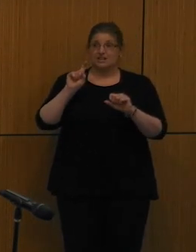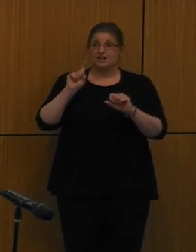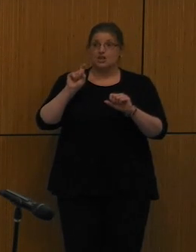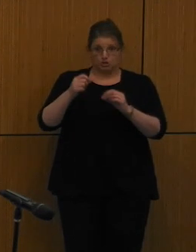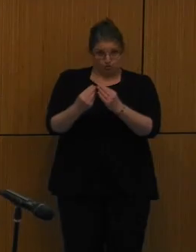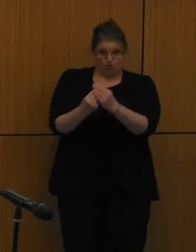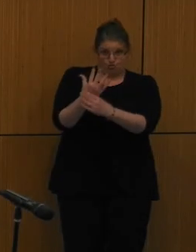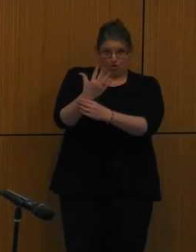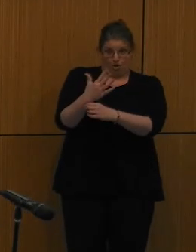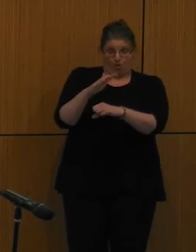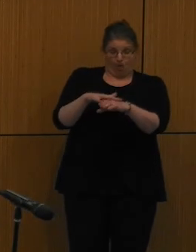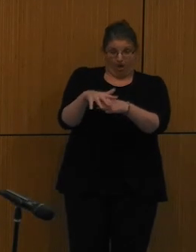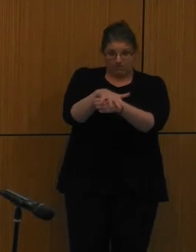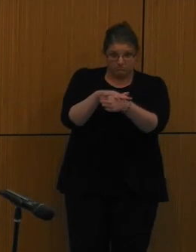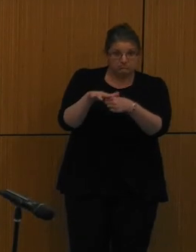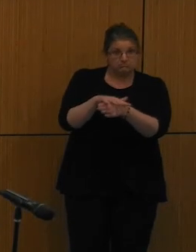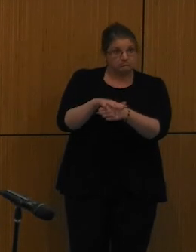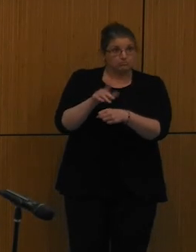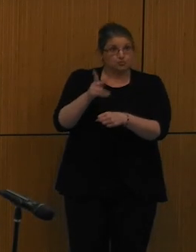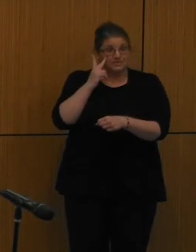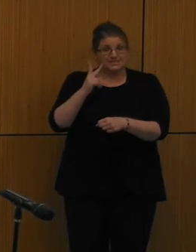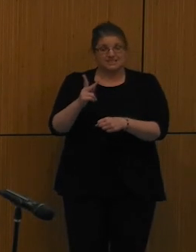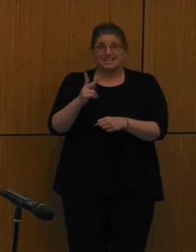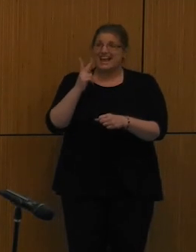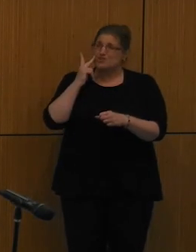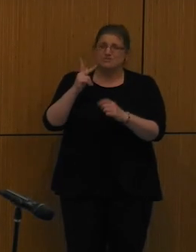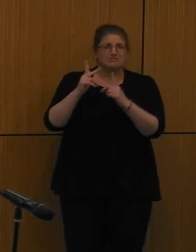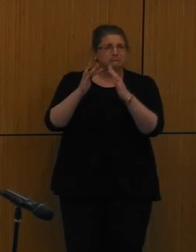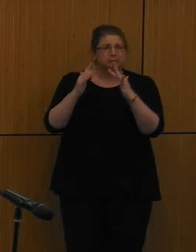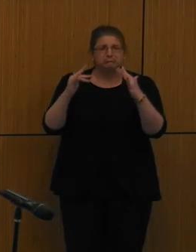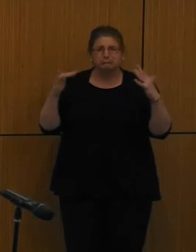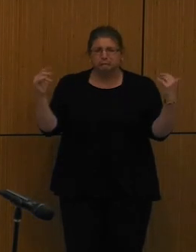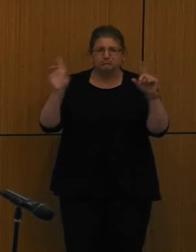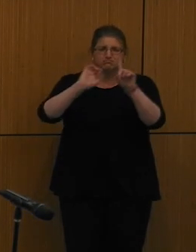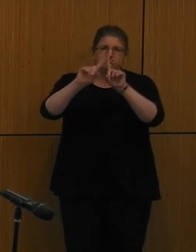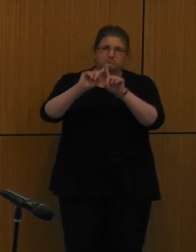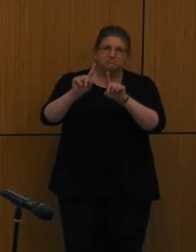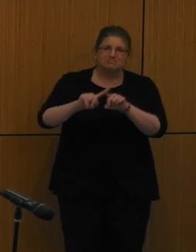And notice the broad diversity of organisms that we can see in here, shapes of all different kinds.